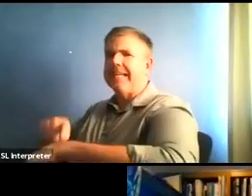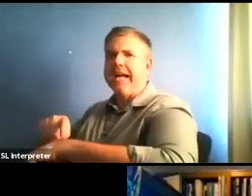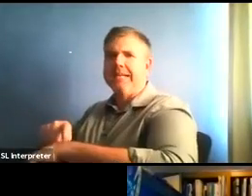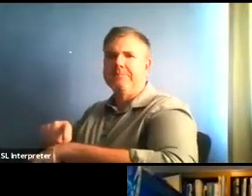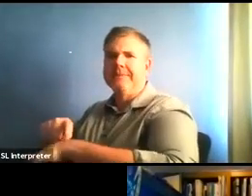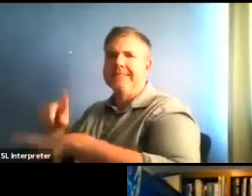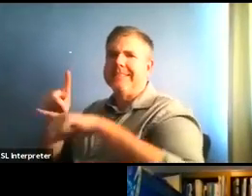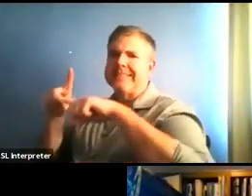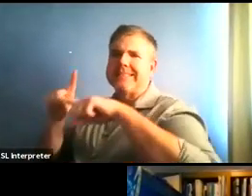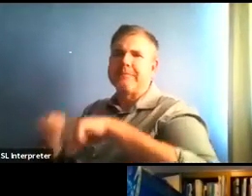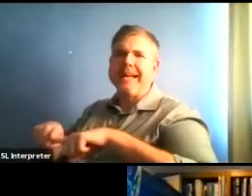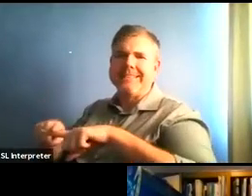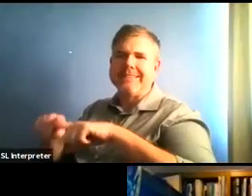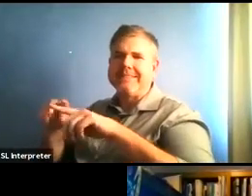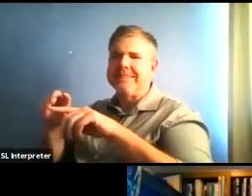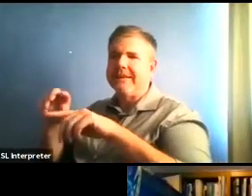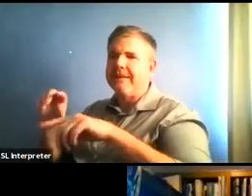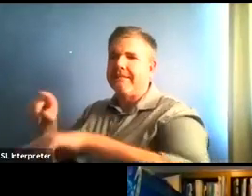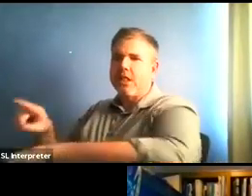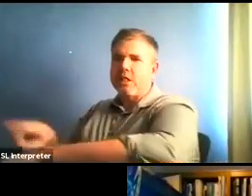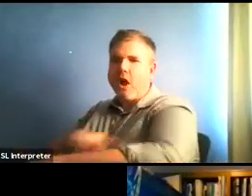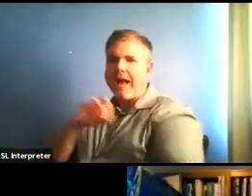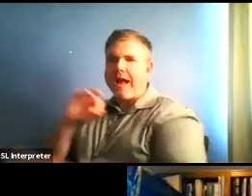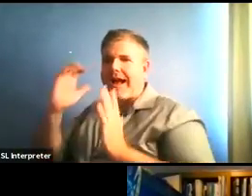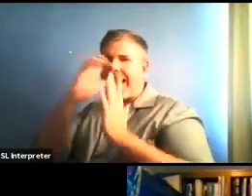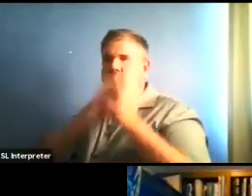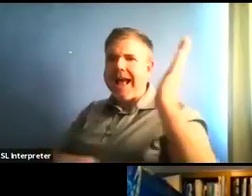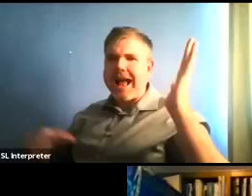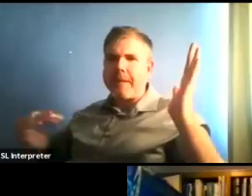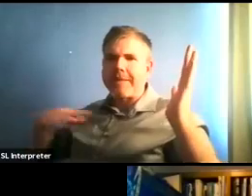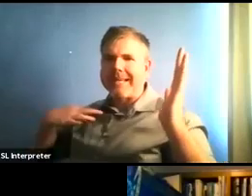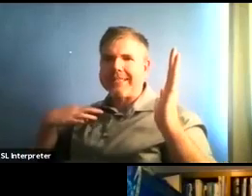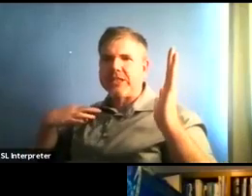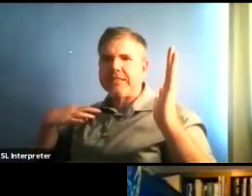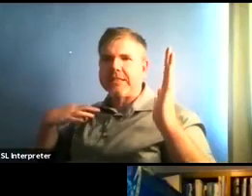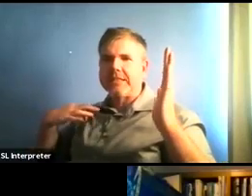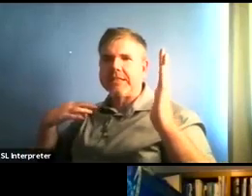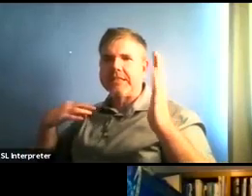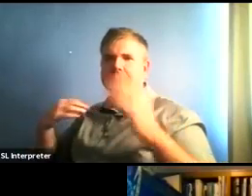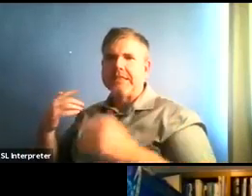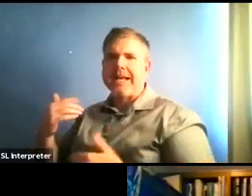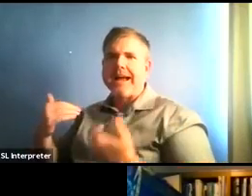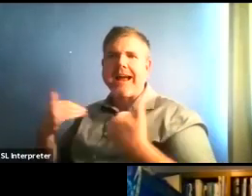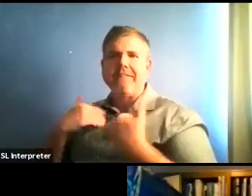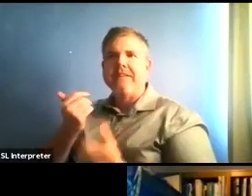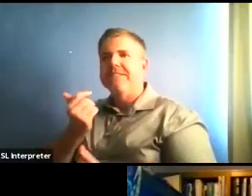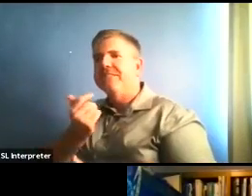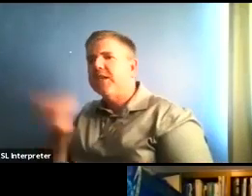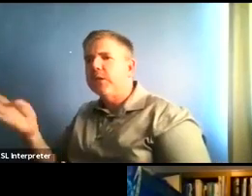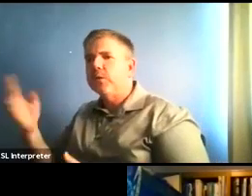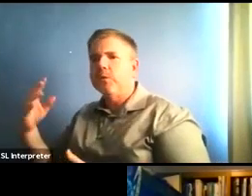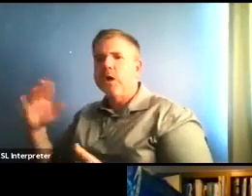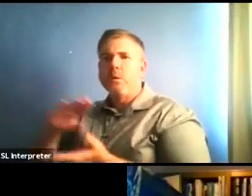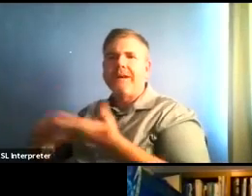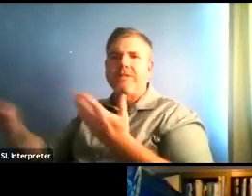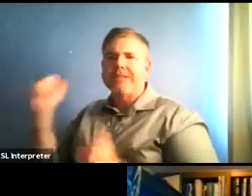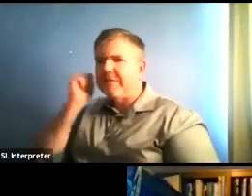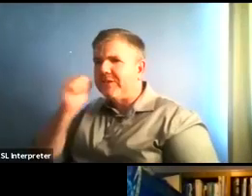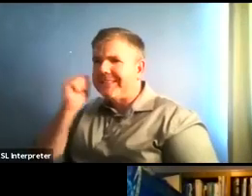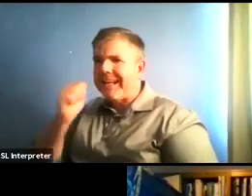of waivers a day and then we're going to discuss it with our superintendent of schools as well and